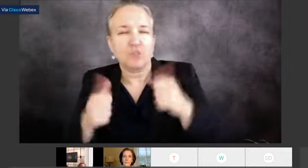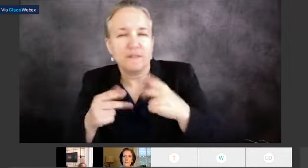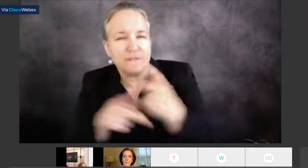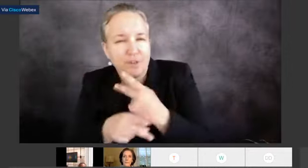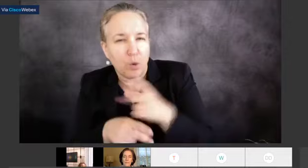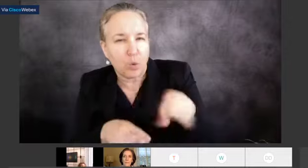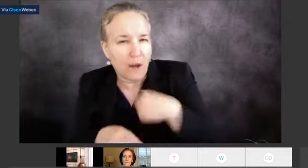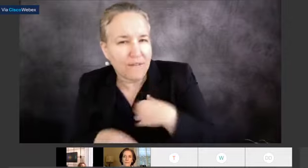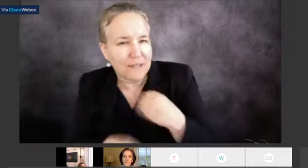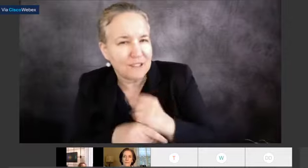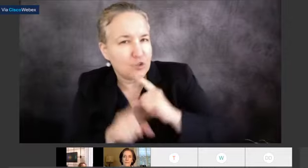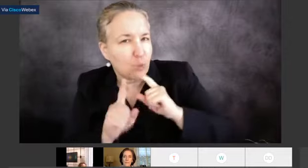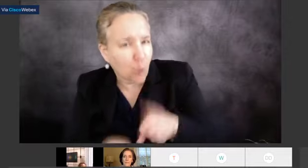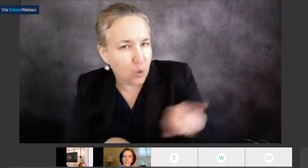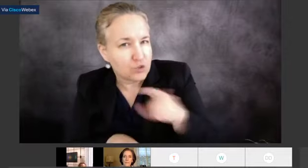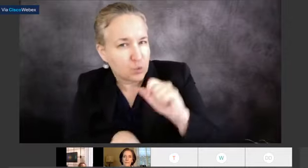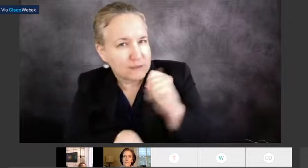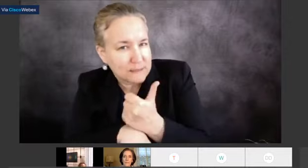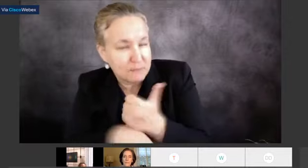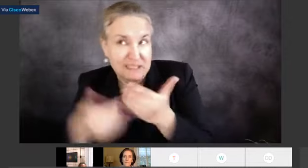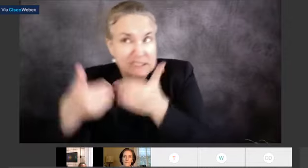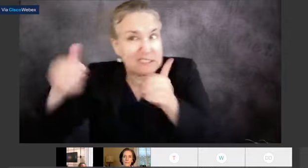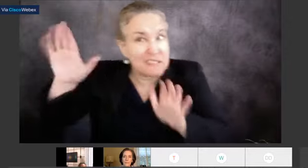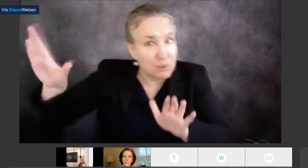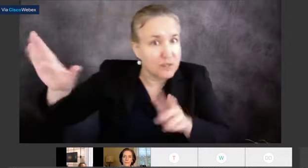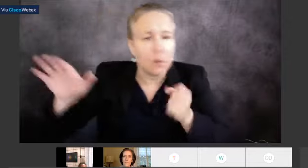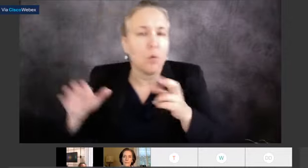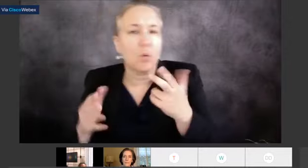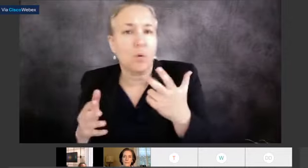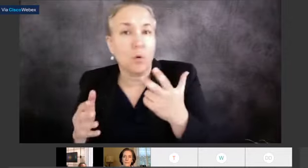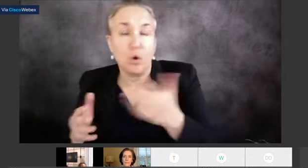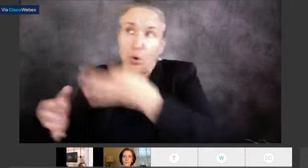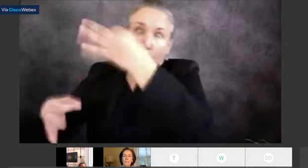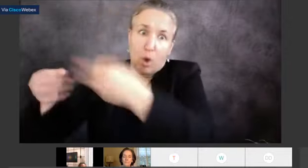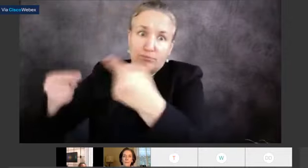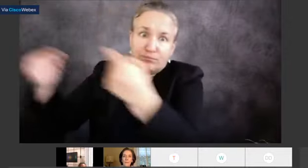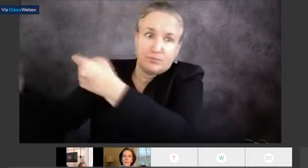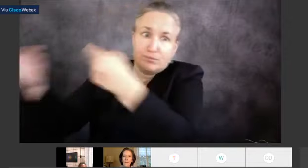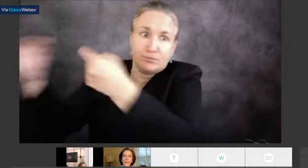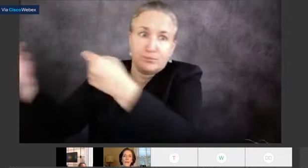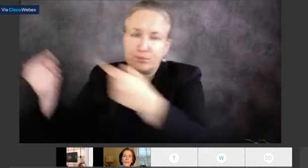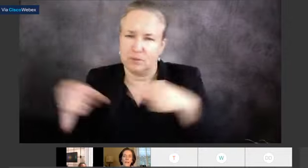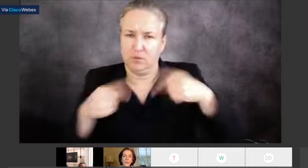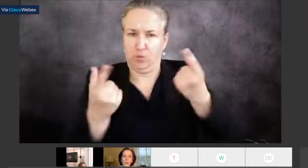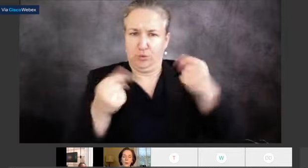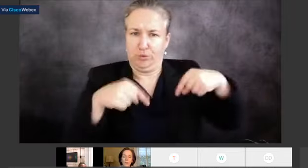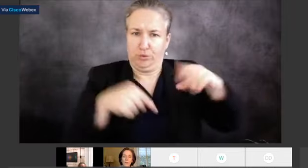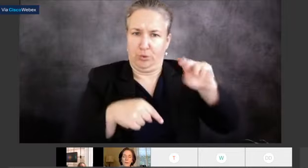that the county has in place to supplement that order while the court battle continues [Commissioner] yeah thank you for that question this